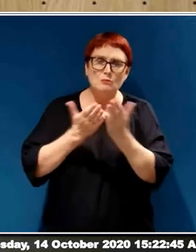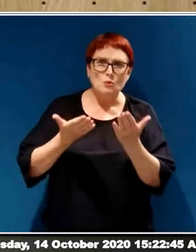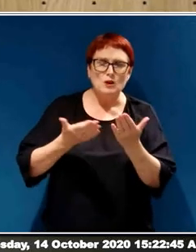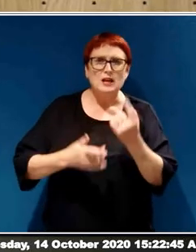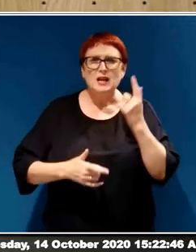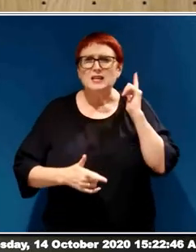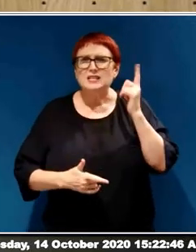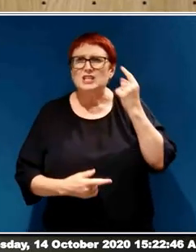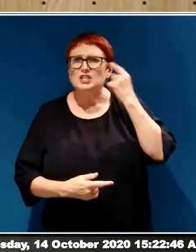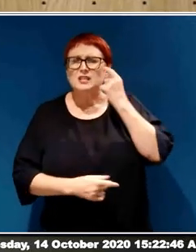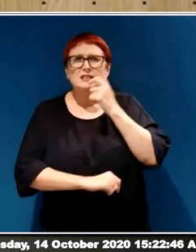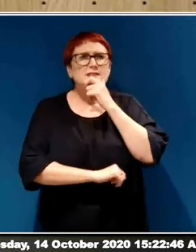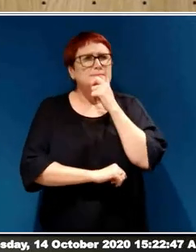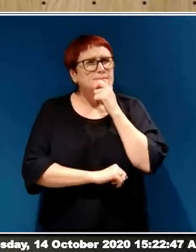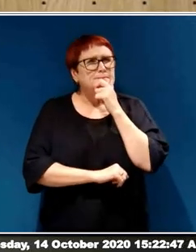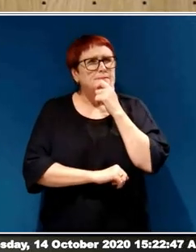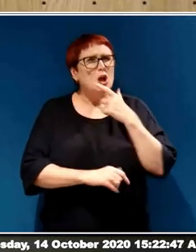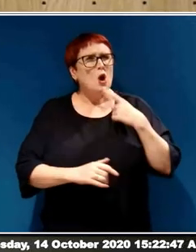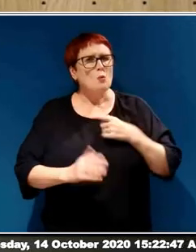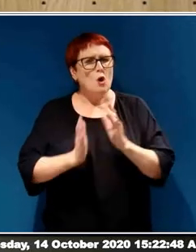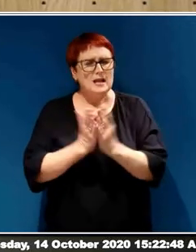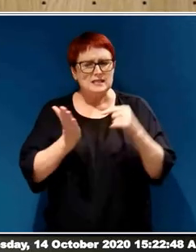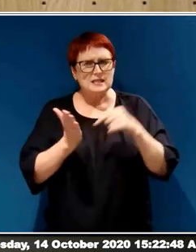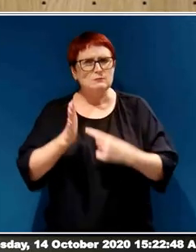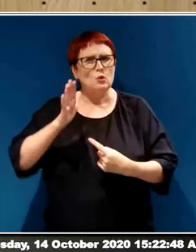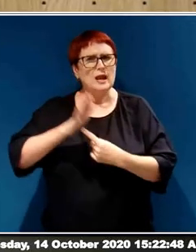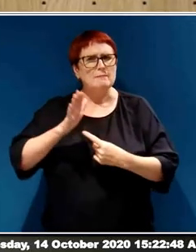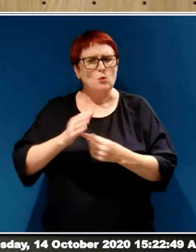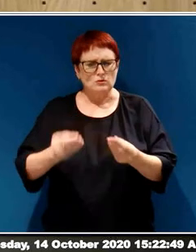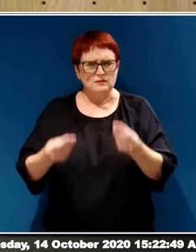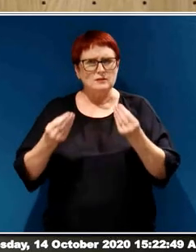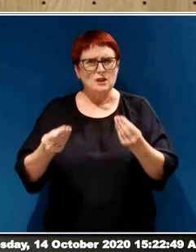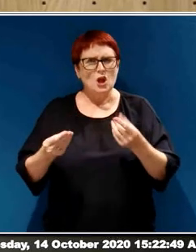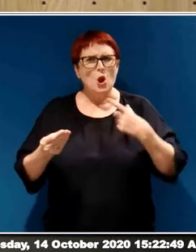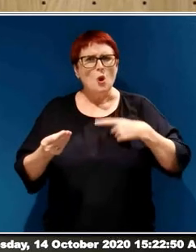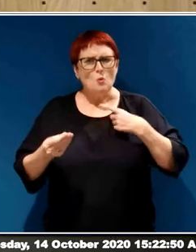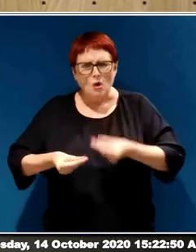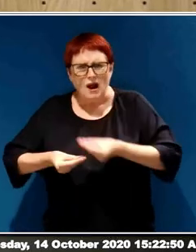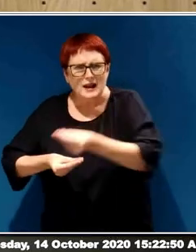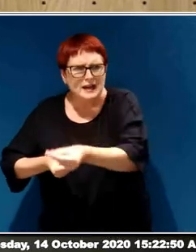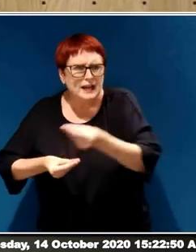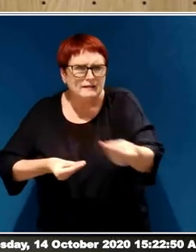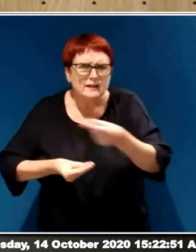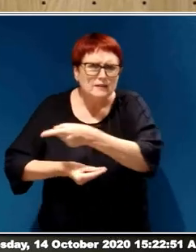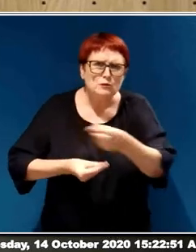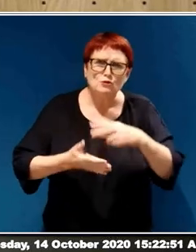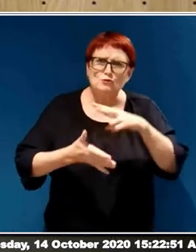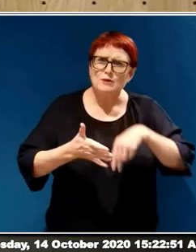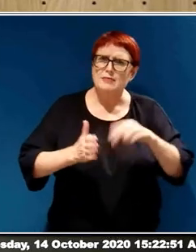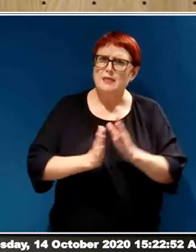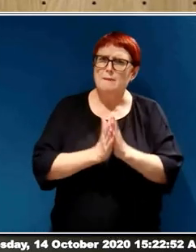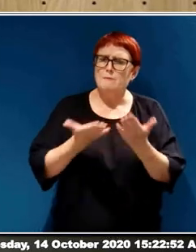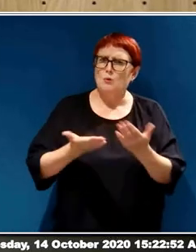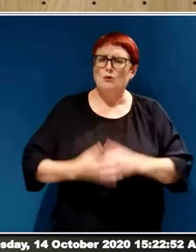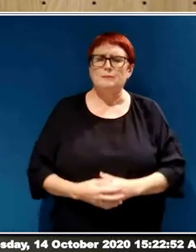that's a question we should be able to answer for all students, because many students will say, "Why are we learning Shakespeare?